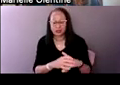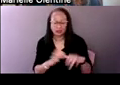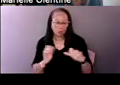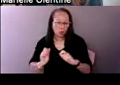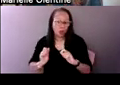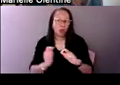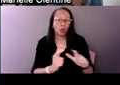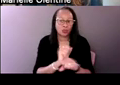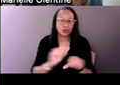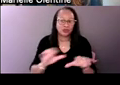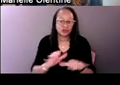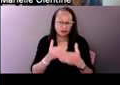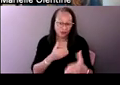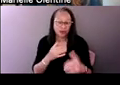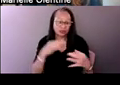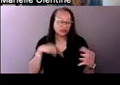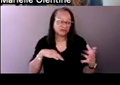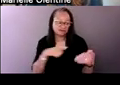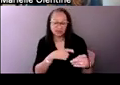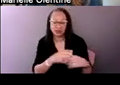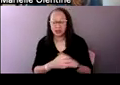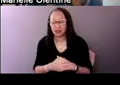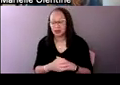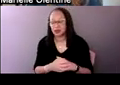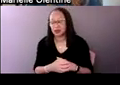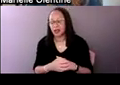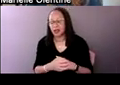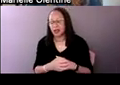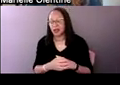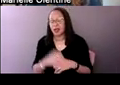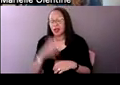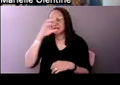slide that has an up arrow and a down arrow and the up arrow means what you gain and the down arrow means